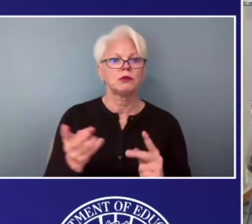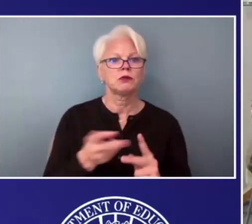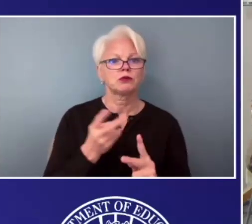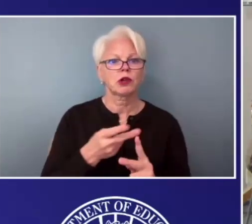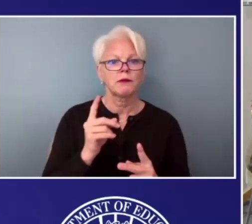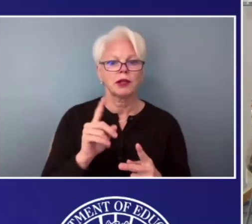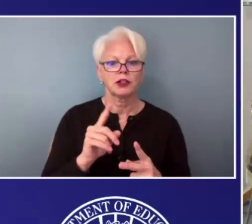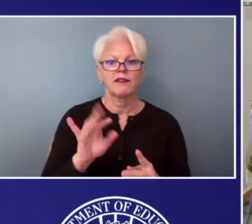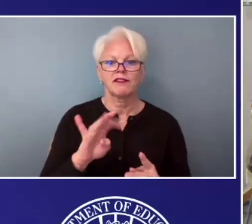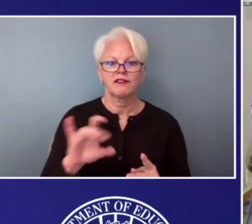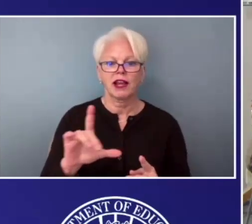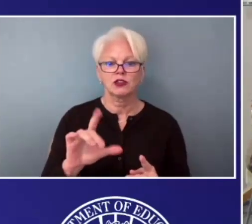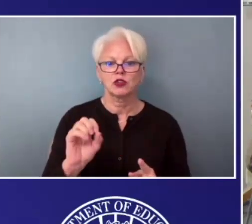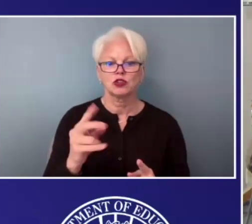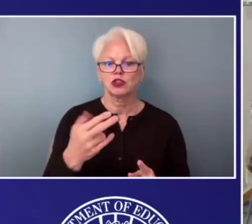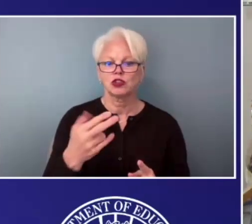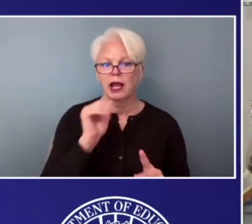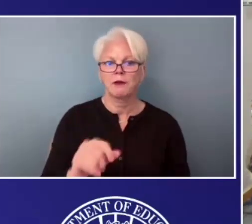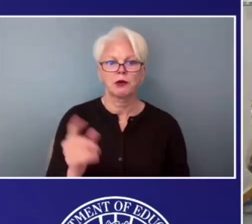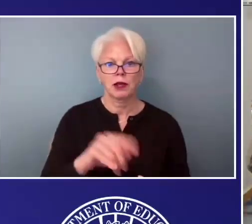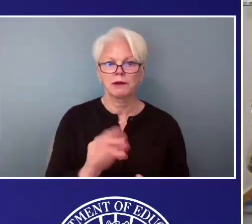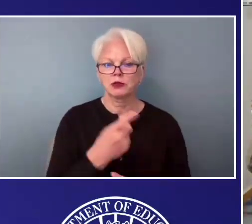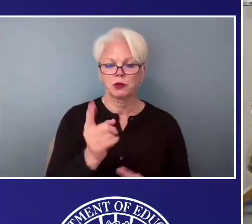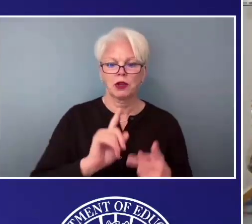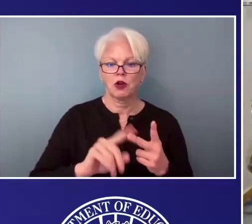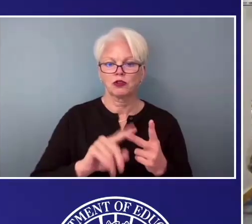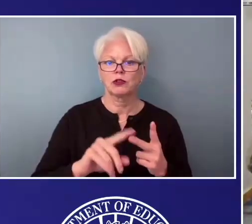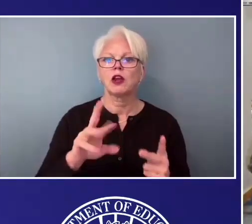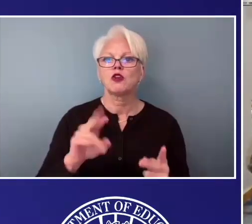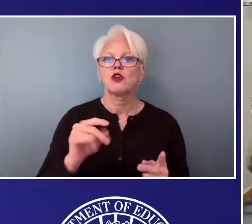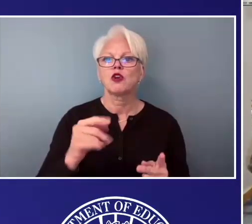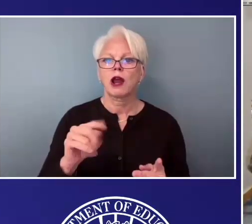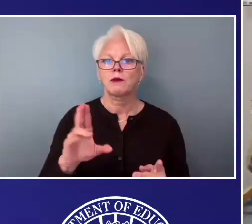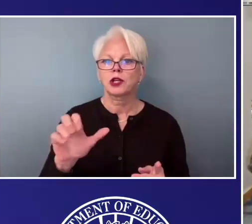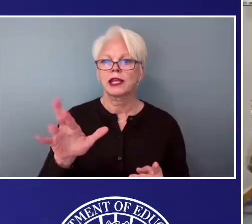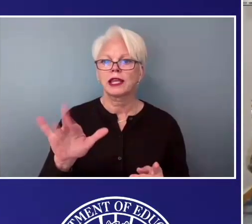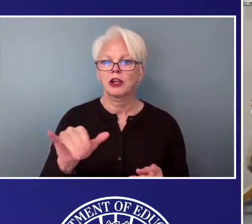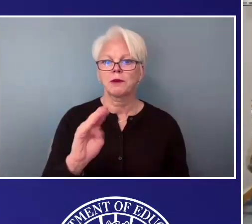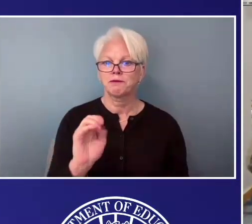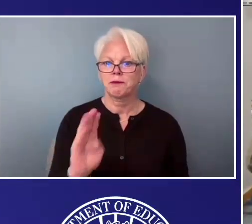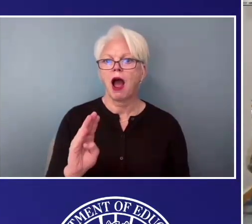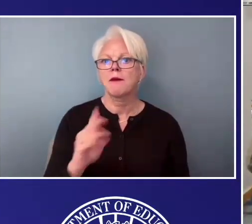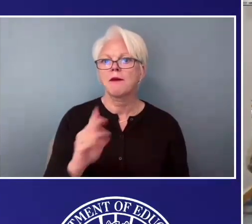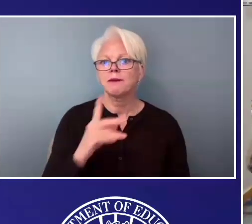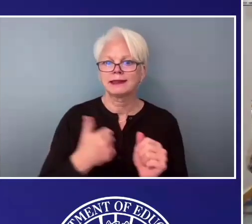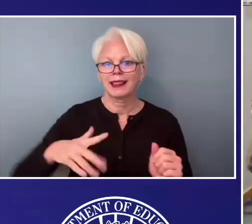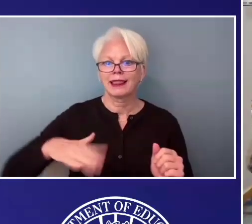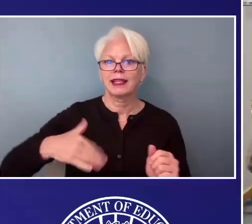is unable to be with us this week, and the alternate, Robert Carey, or Bob, is running late this morning and will be with us as soon as he can.